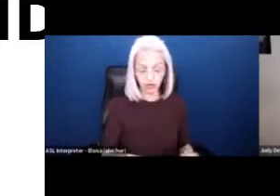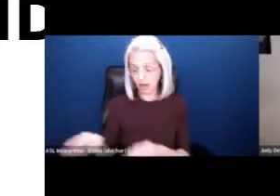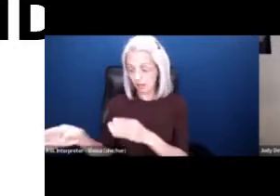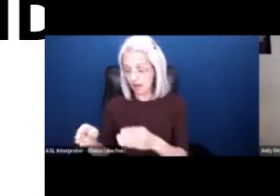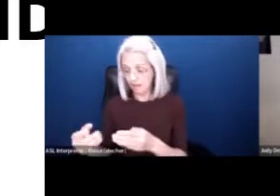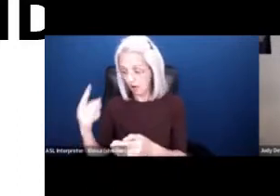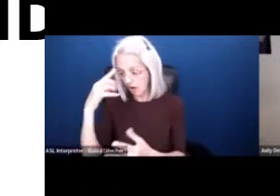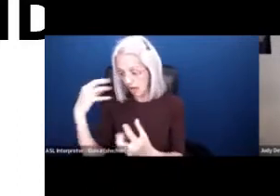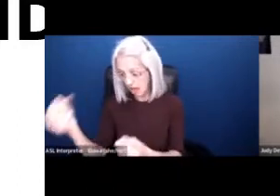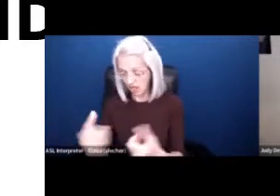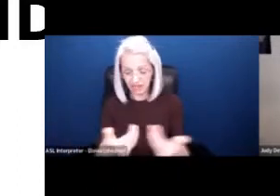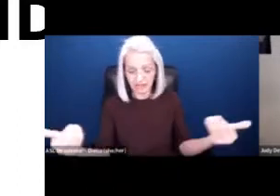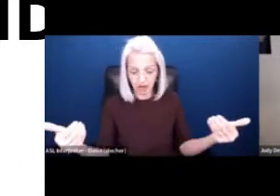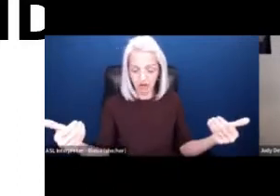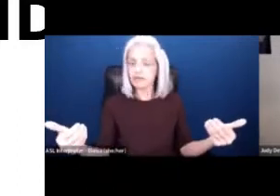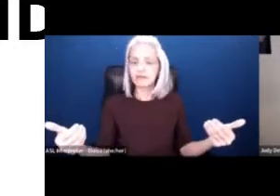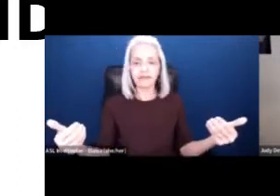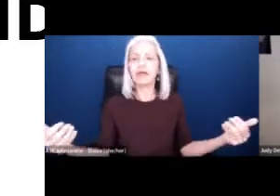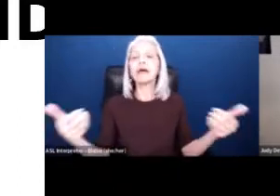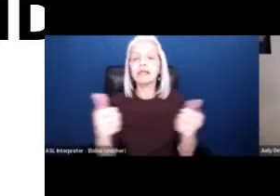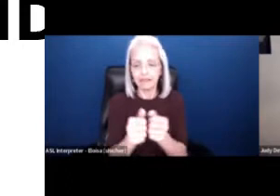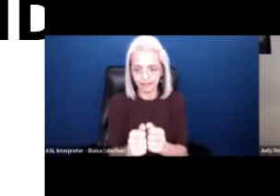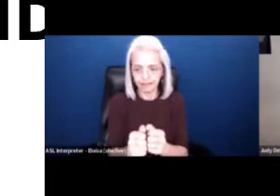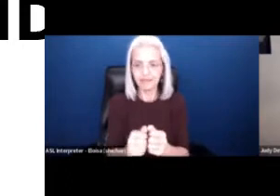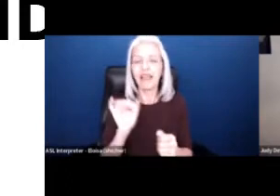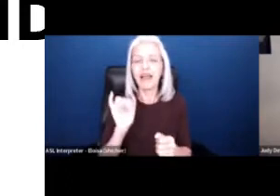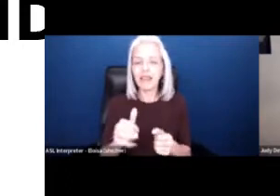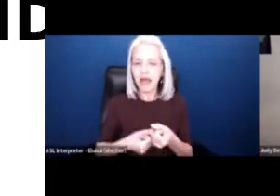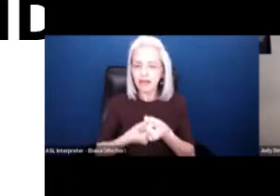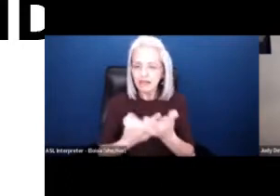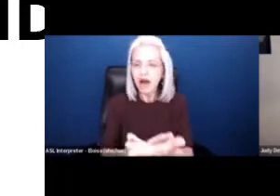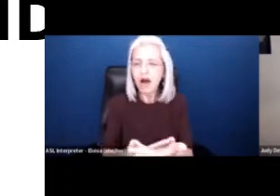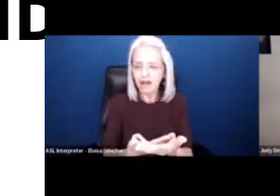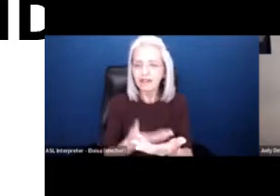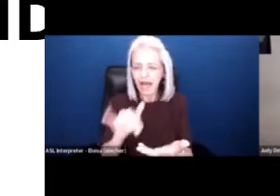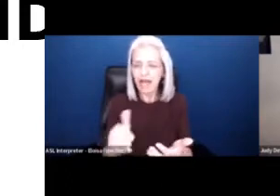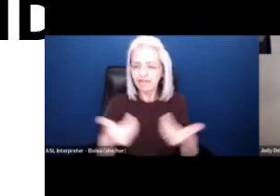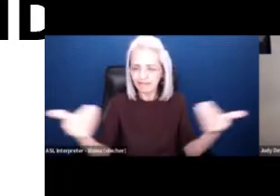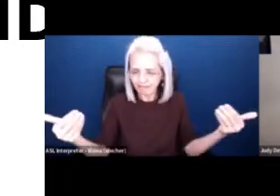think that that led has led to some of the separation. The other issue is around funding to